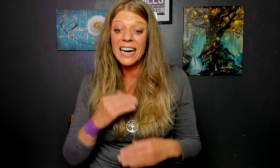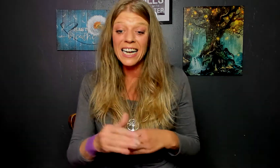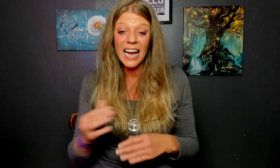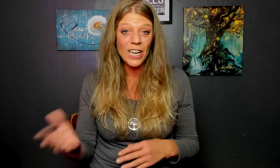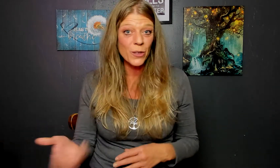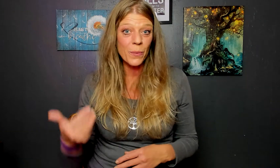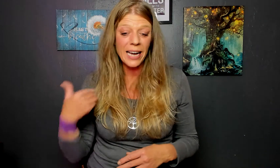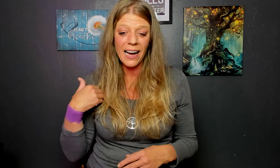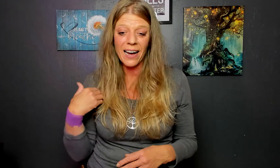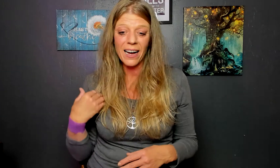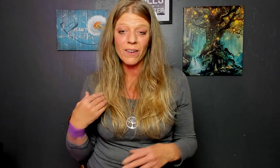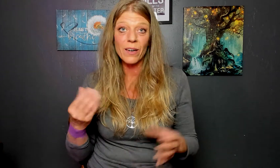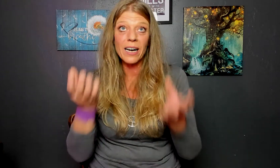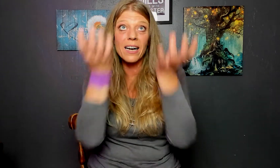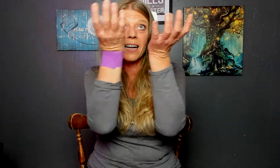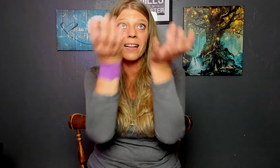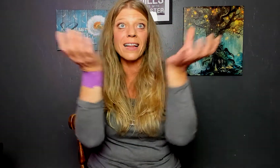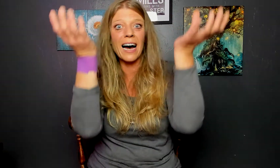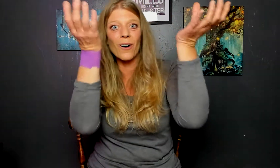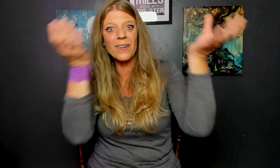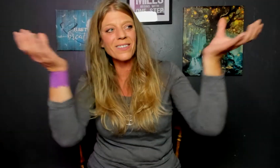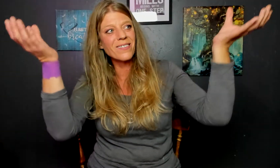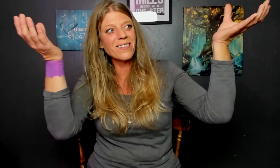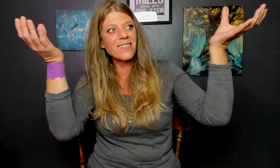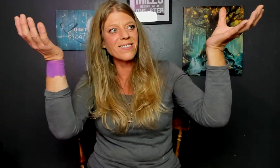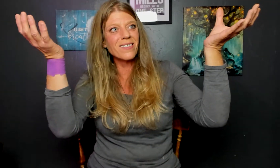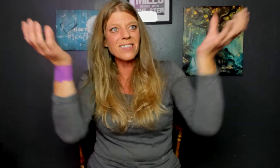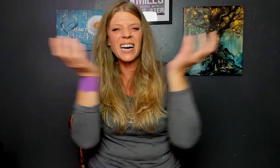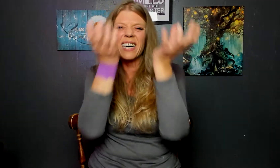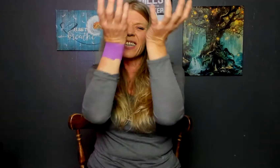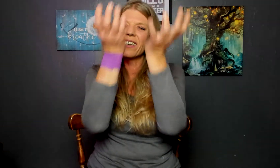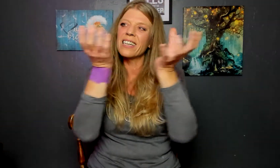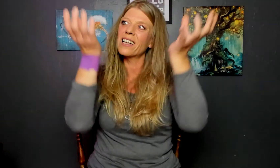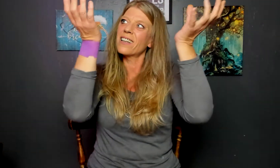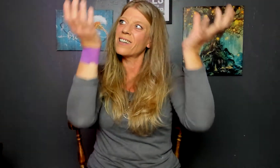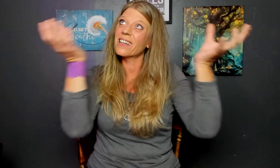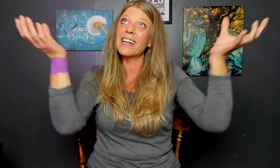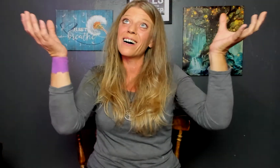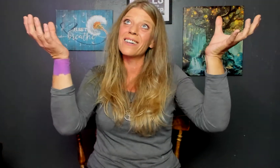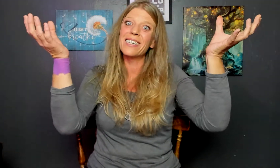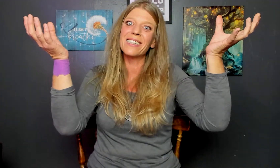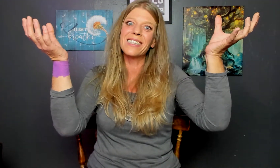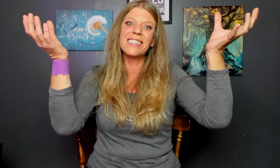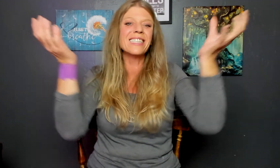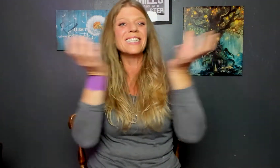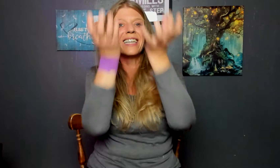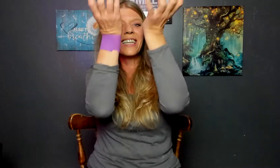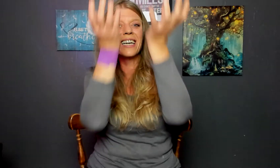Next we have CLOUD. See the little CLOUD?